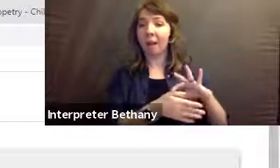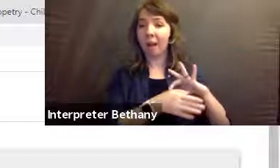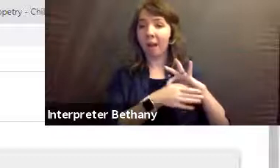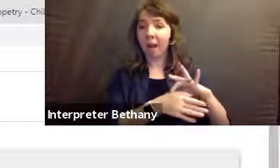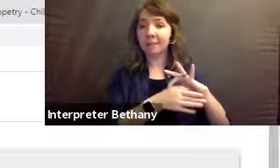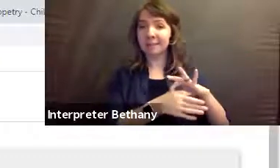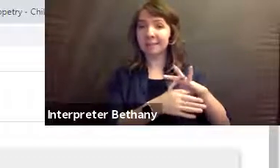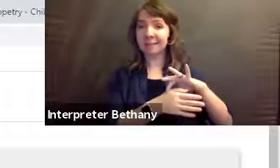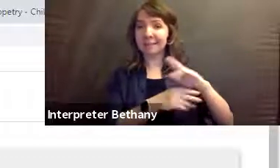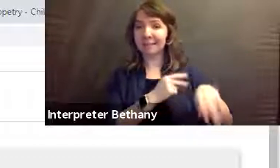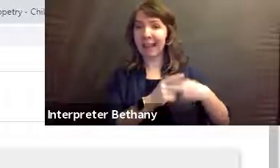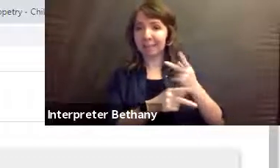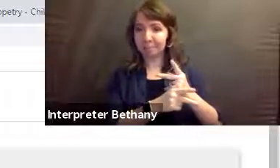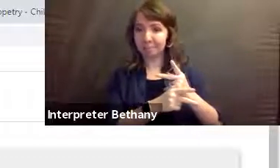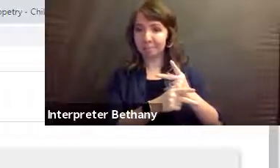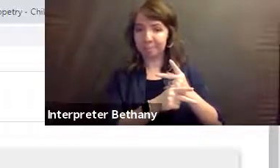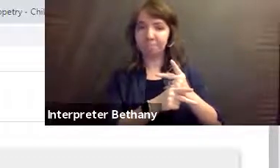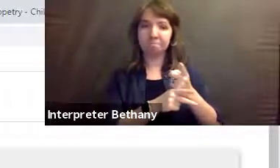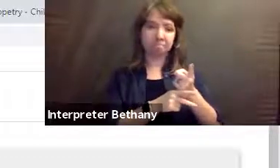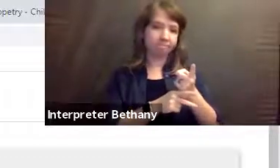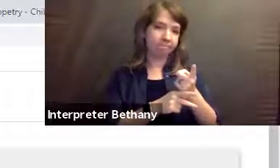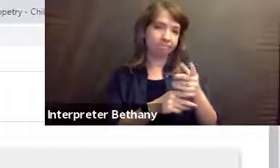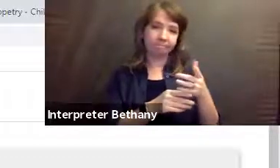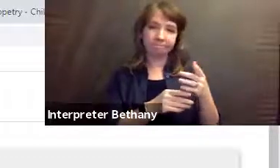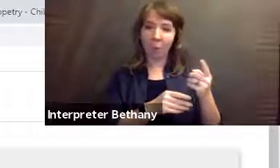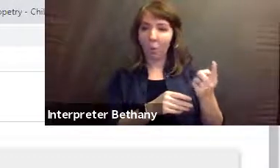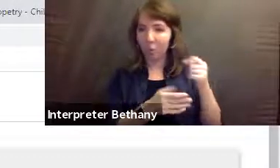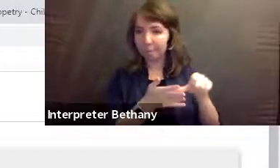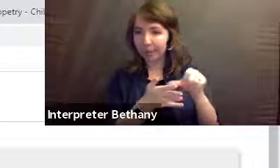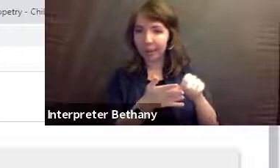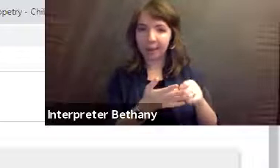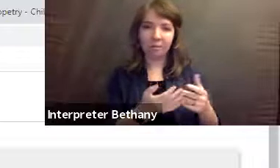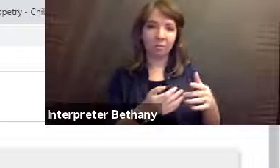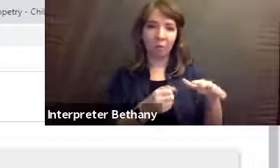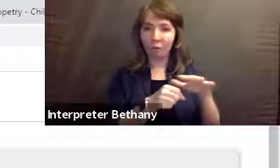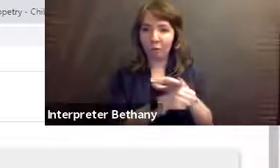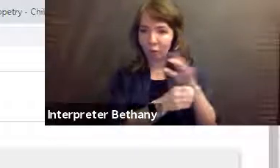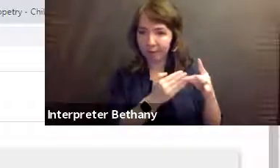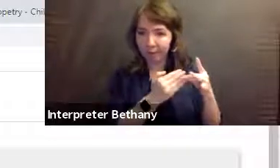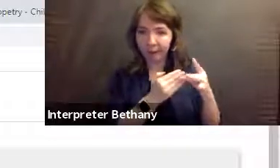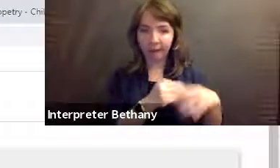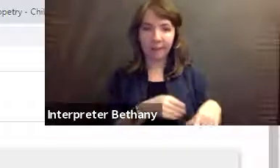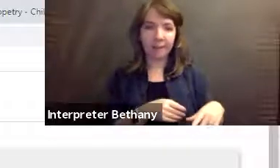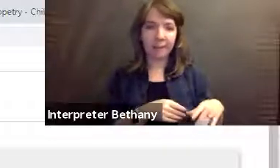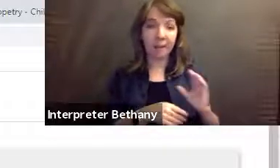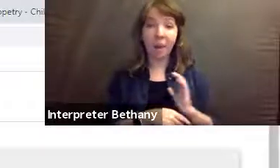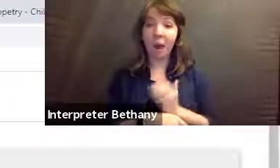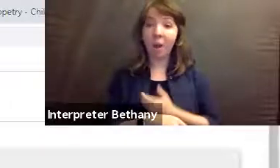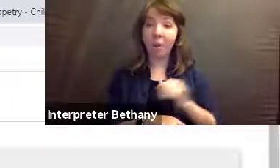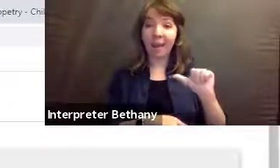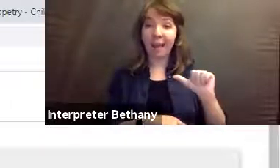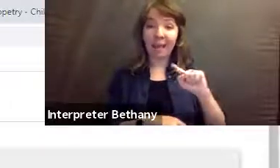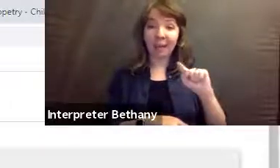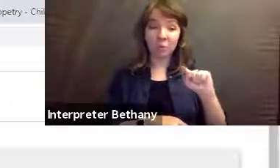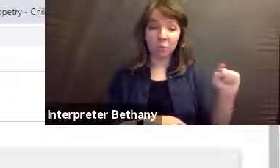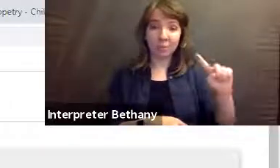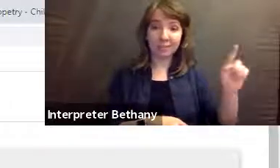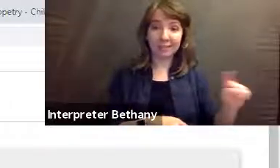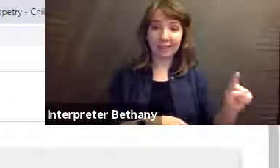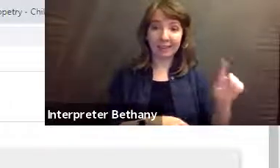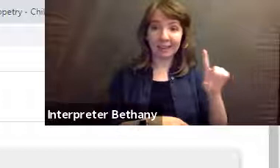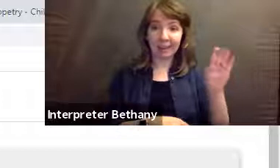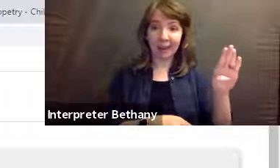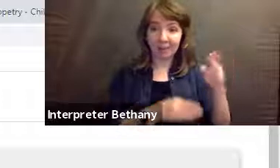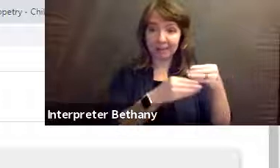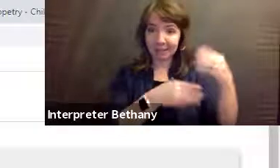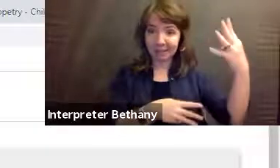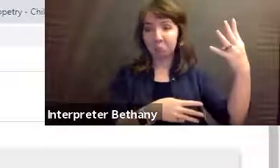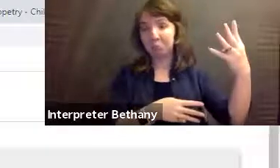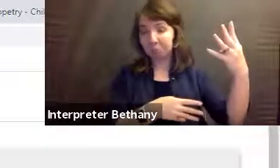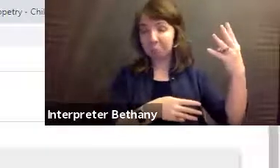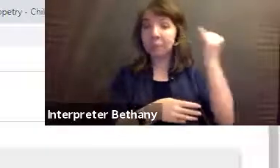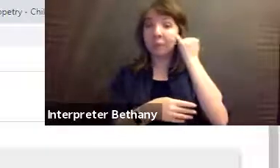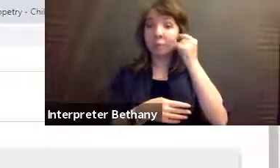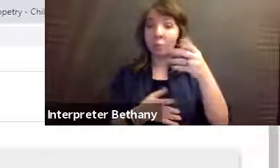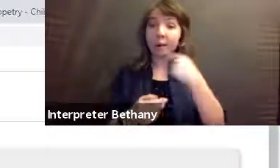Linda Kobashigawa: You can include it in there. You can do, like I said, a single page. You can even put in our databases. A to Z list, which I think is also helpful. So if you want to tell students find, you know,